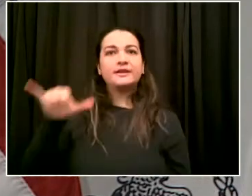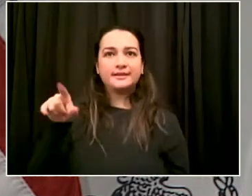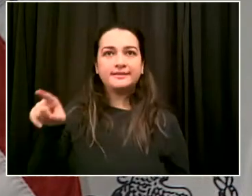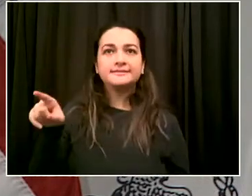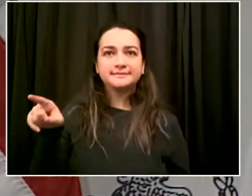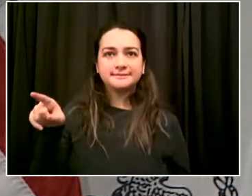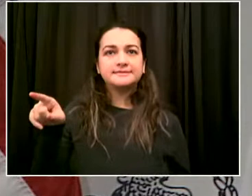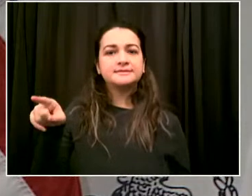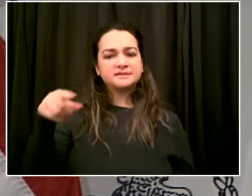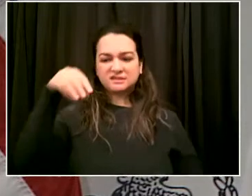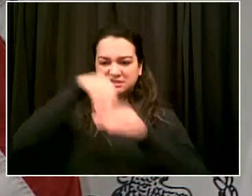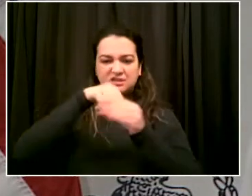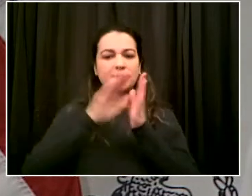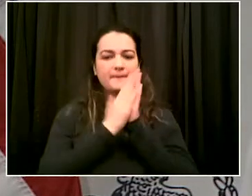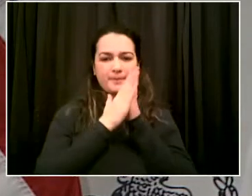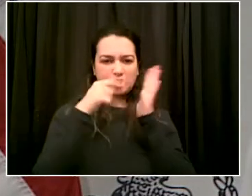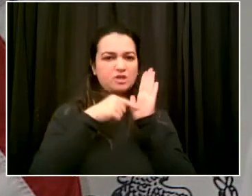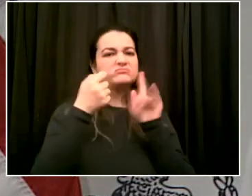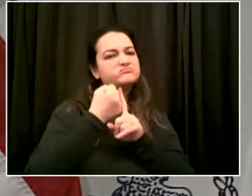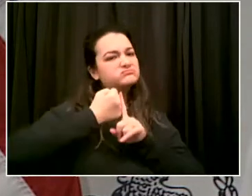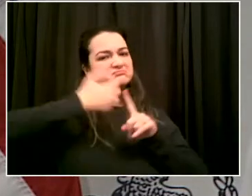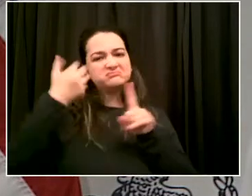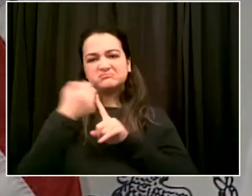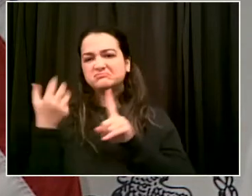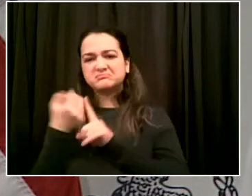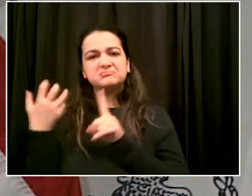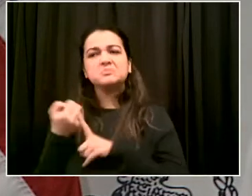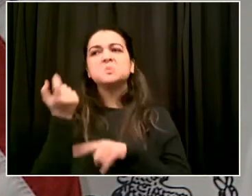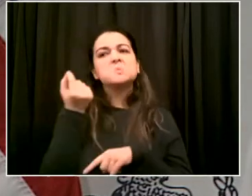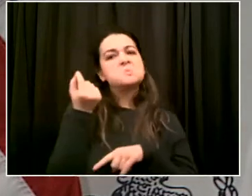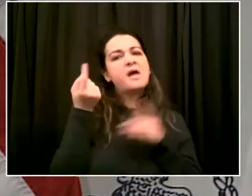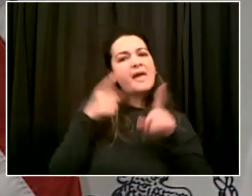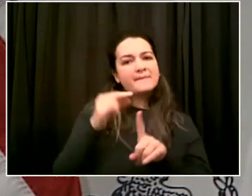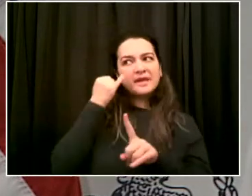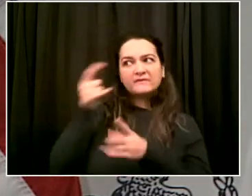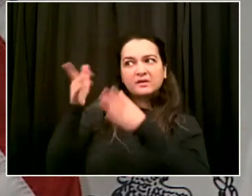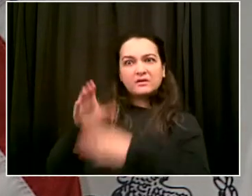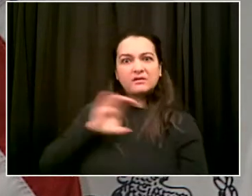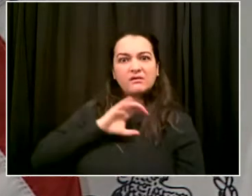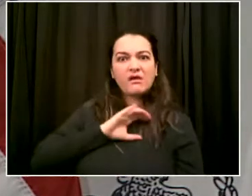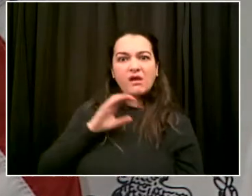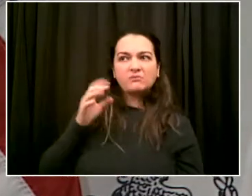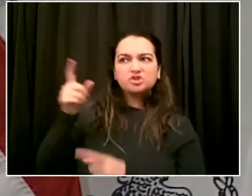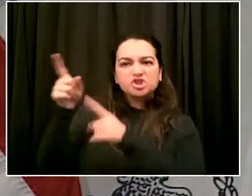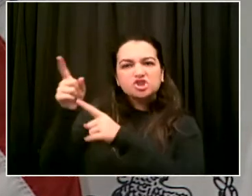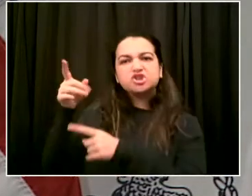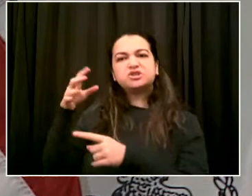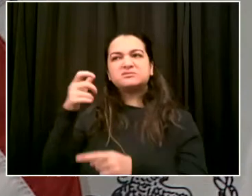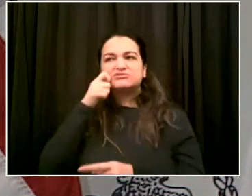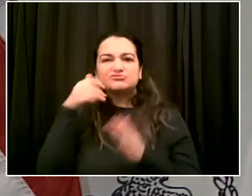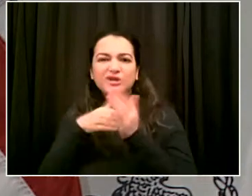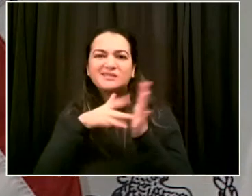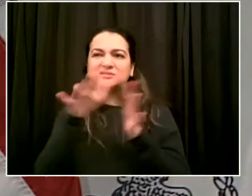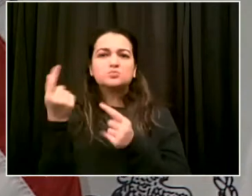EXPRESSES ON THE JOBB RACIST POLICE AND EXCLUSIONARY POLICE AND WHITE SUPREMACIST